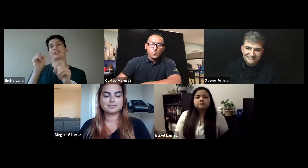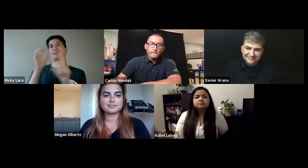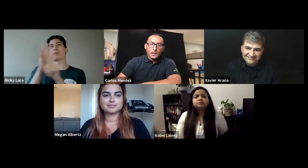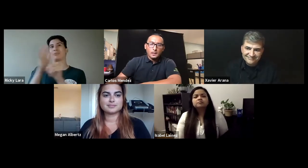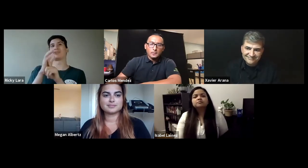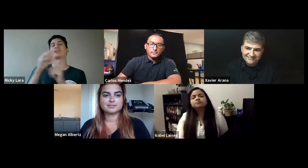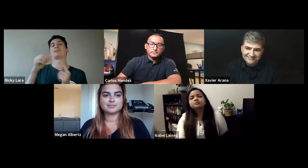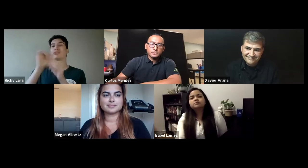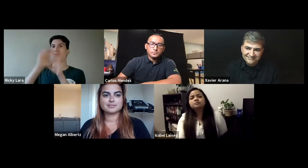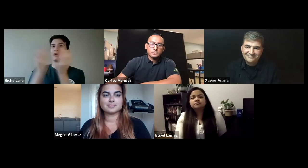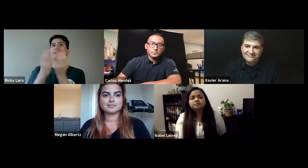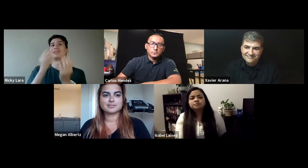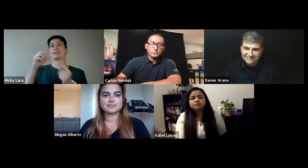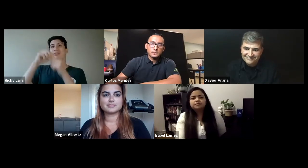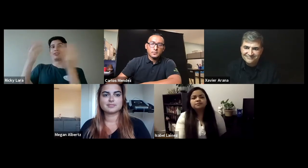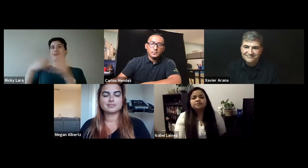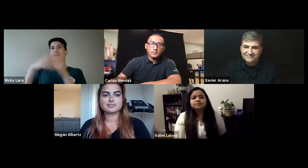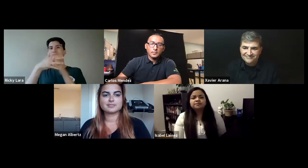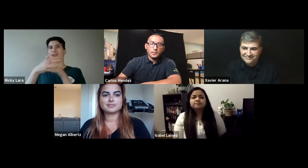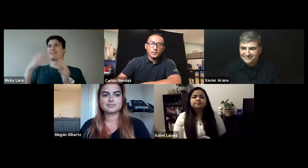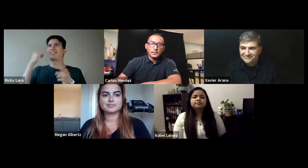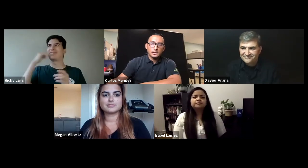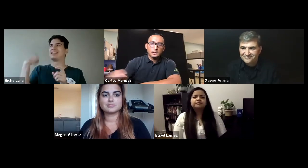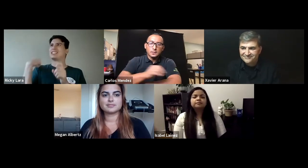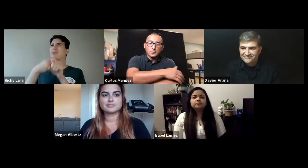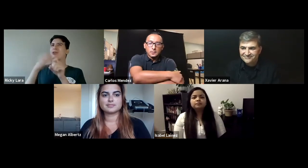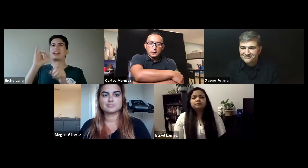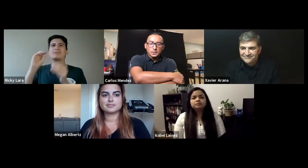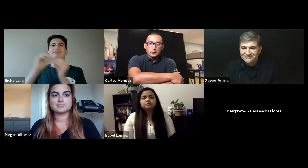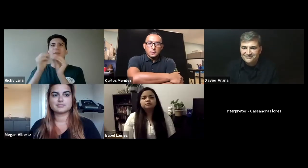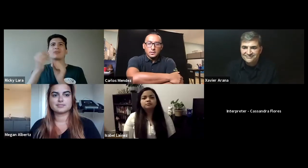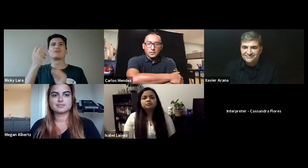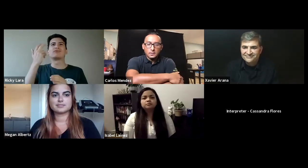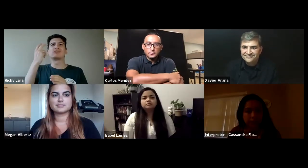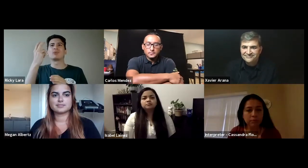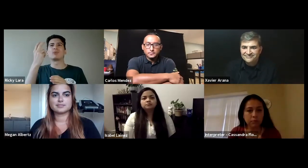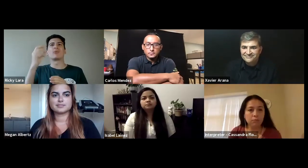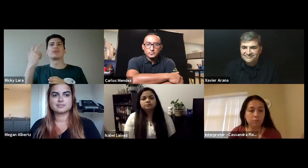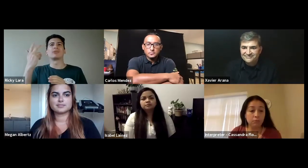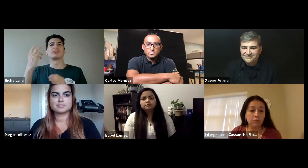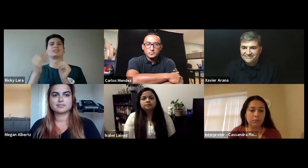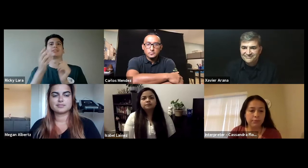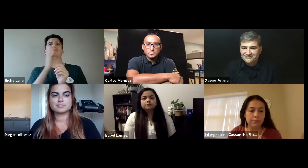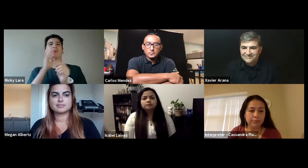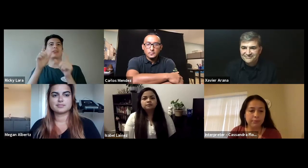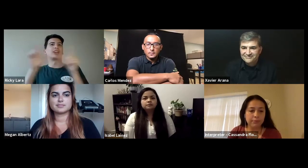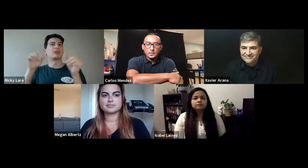Ricky: That's true. Yes, it is the most common language in the world, I think.